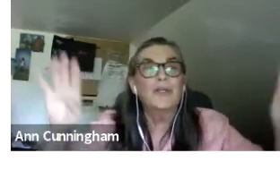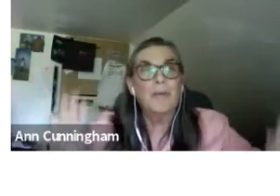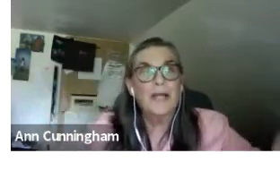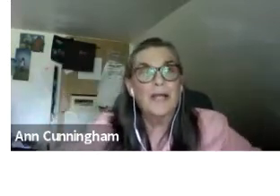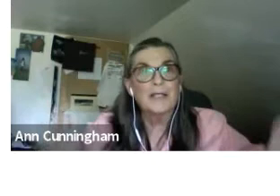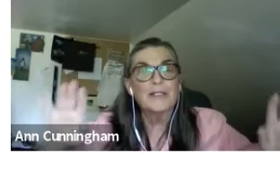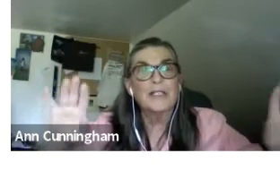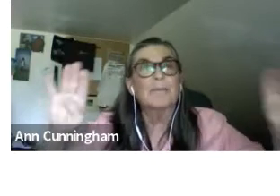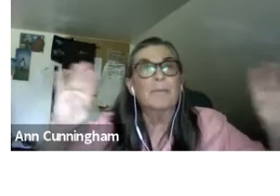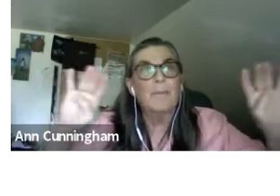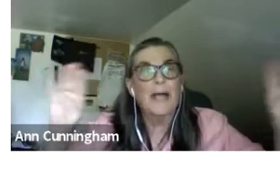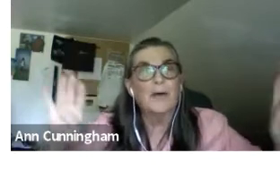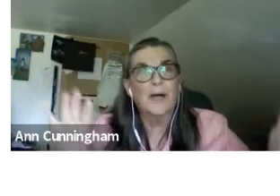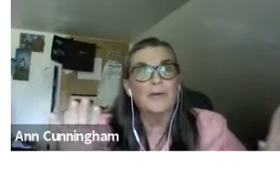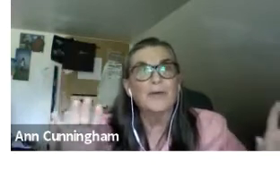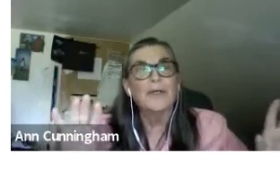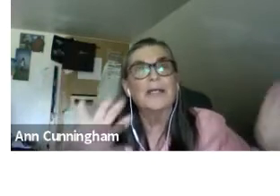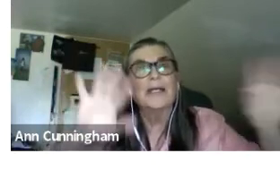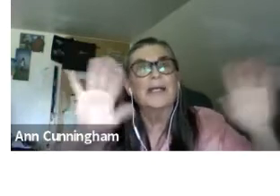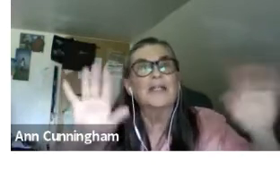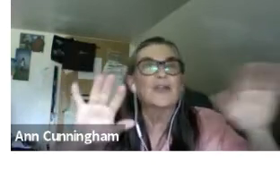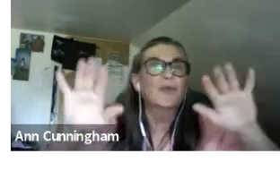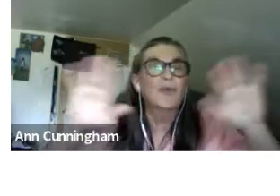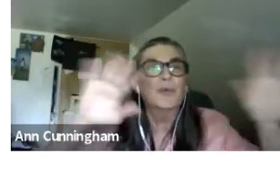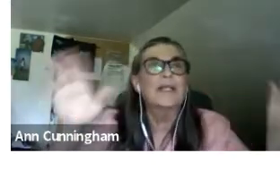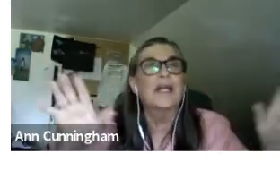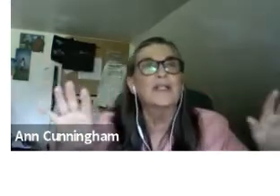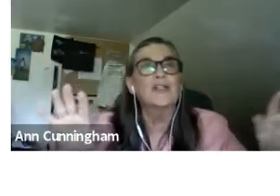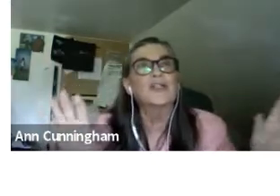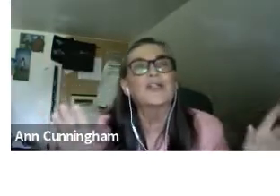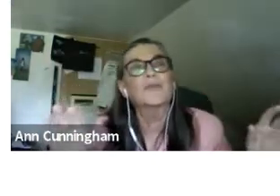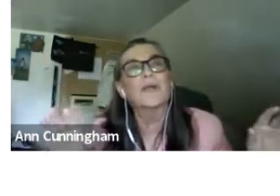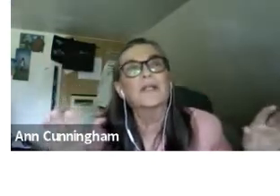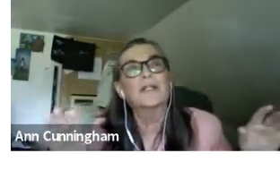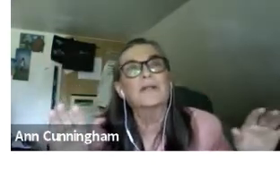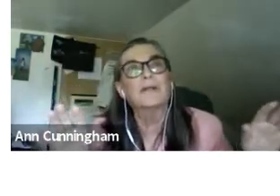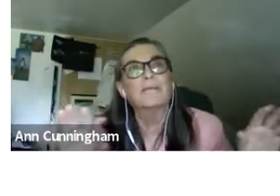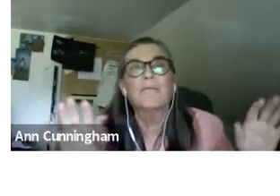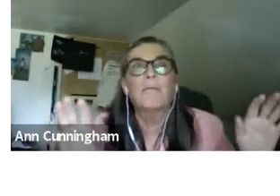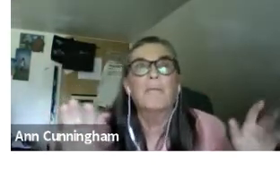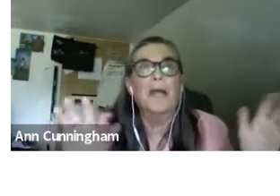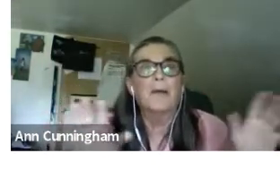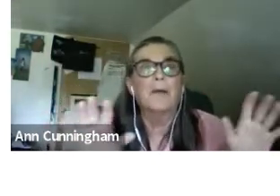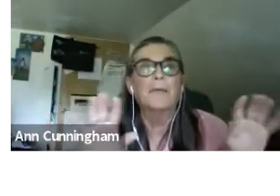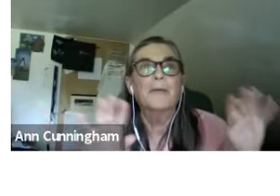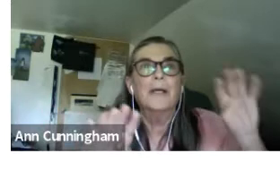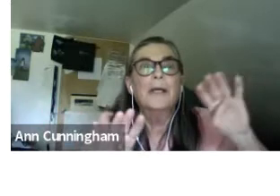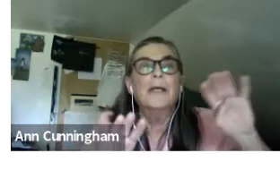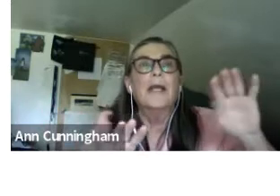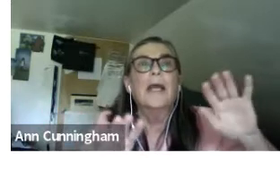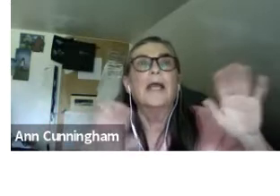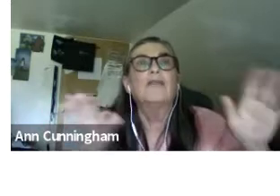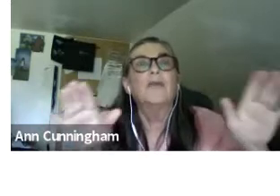plastic background and so you read that just as a regular background. And then when you